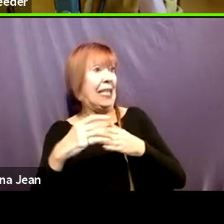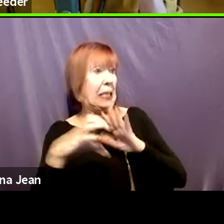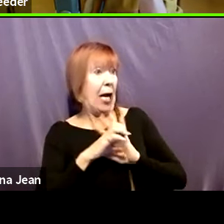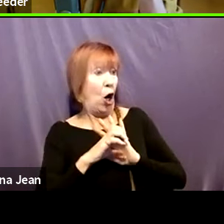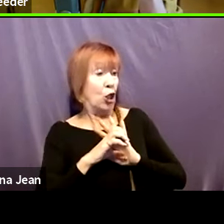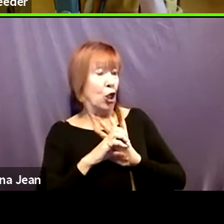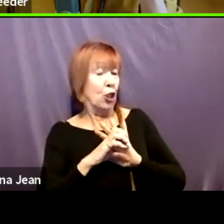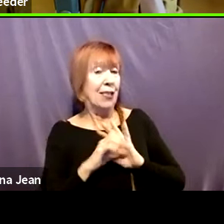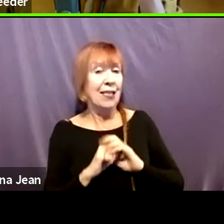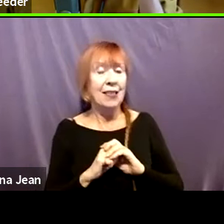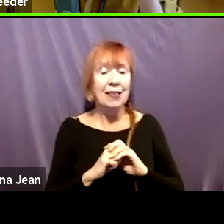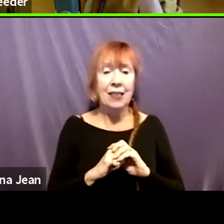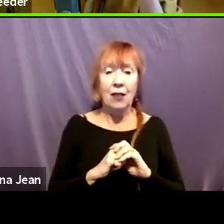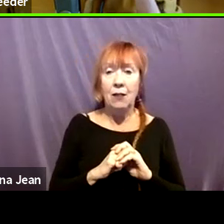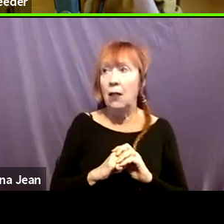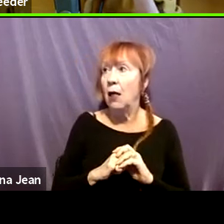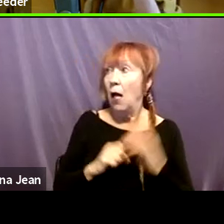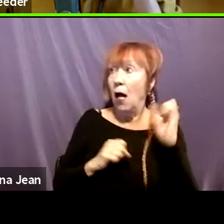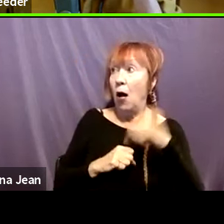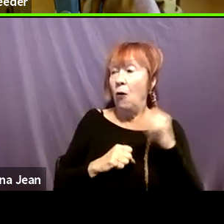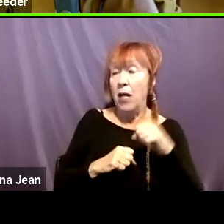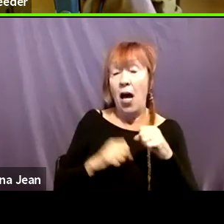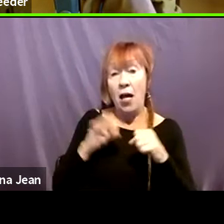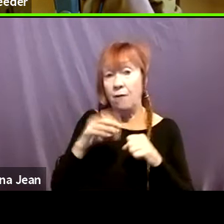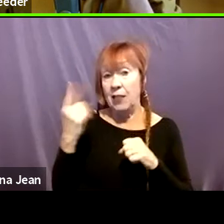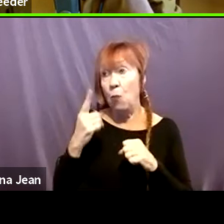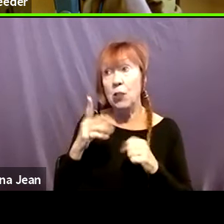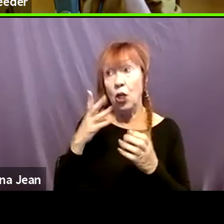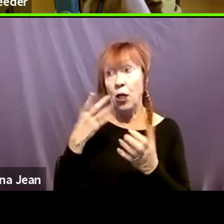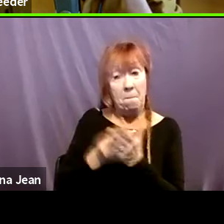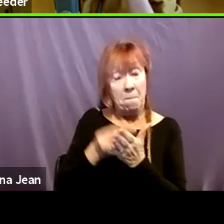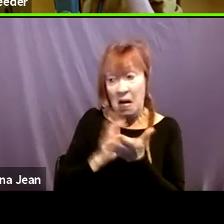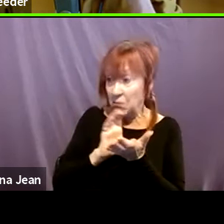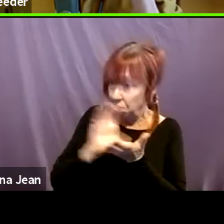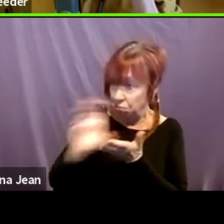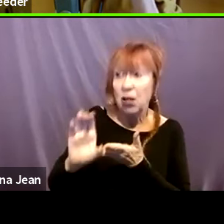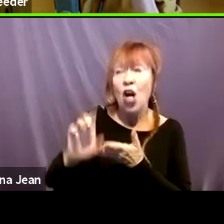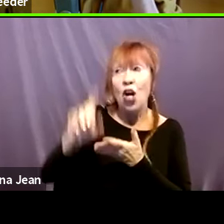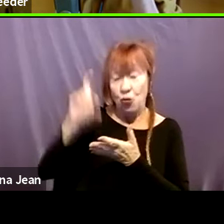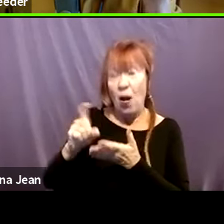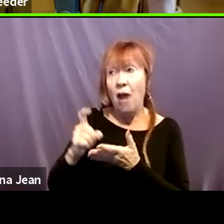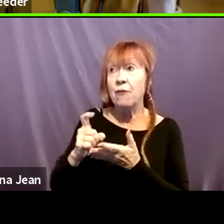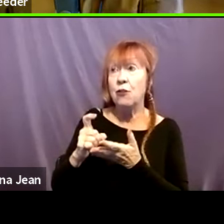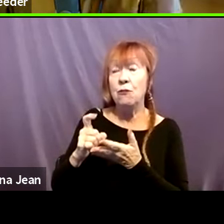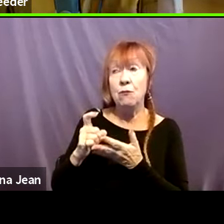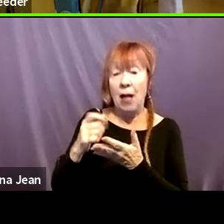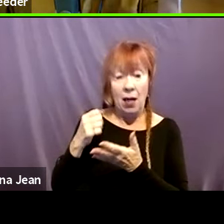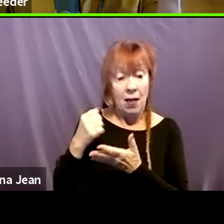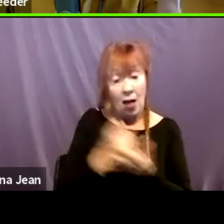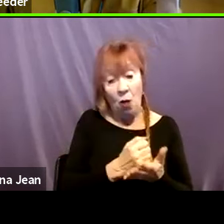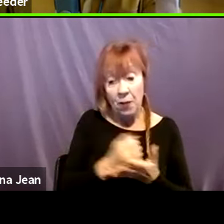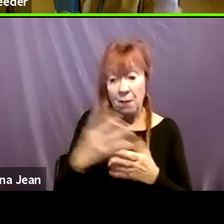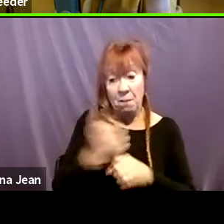You gotta recoup. If someone's gonna spend millions on you, you gotta be able to help them earn it back. Okay, this is my last question,